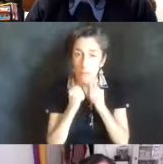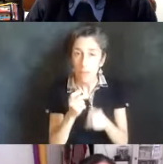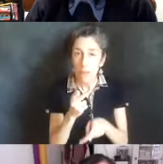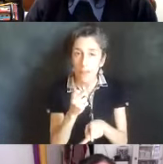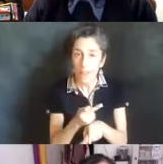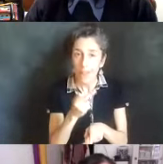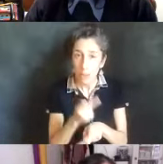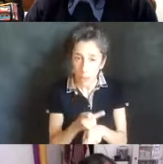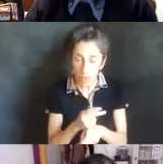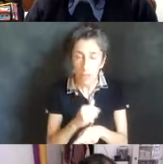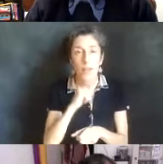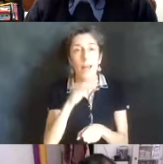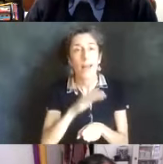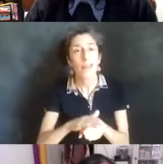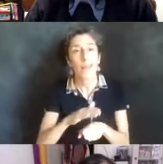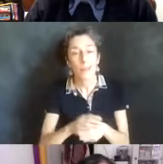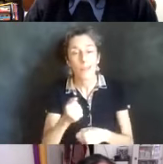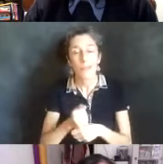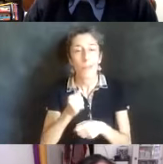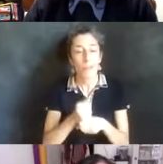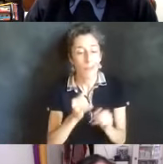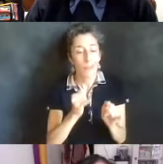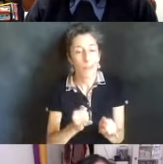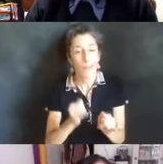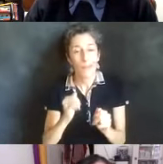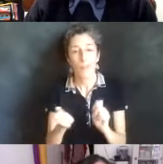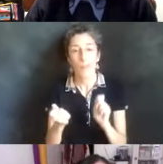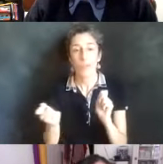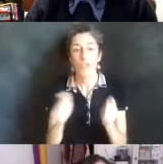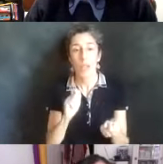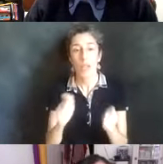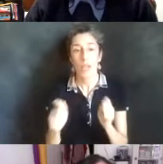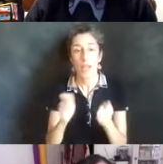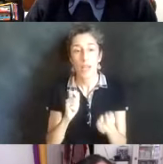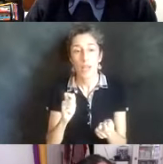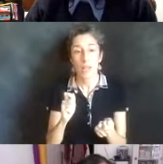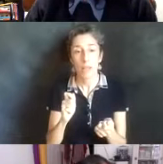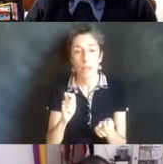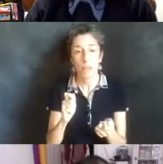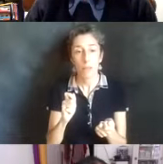in our classrooms in isolation. What we really need is collective and institutional changes.